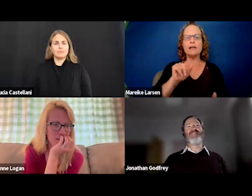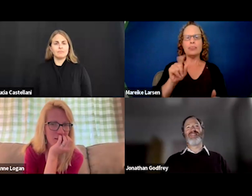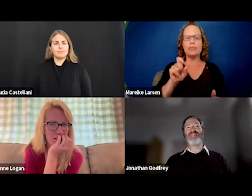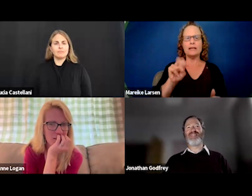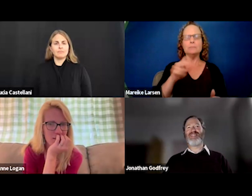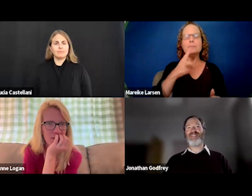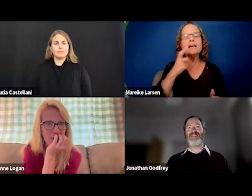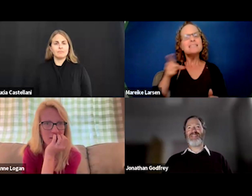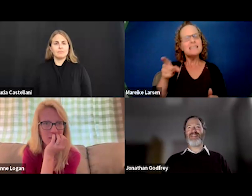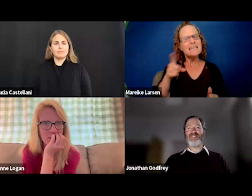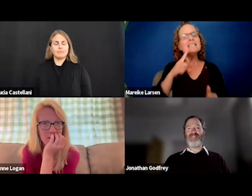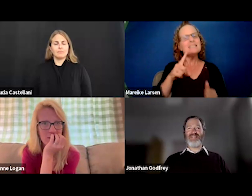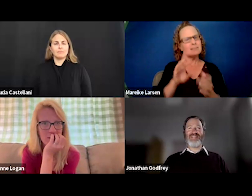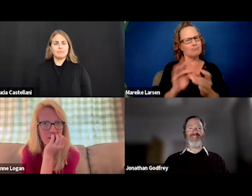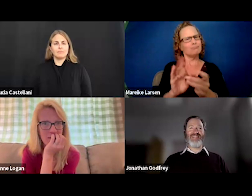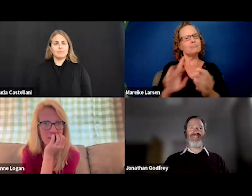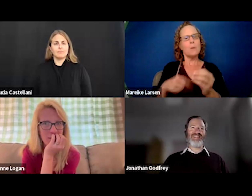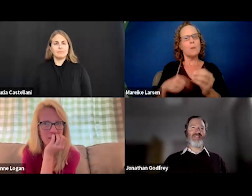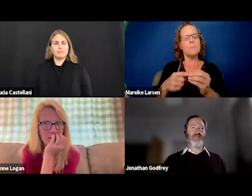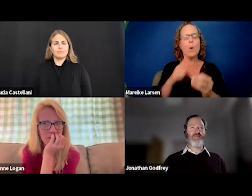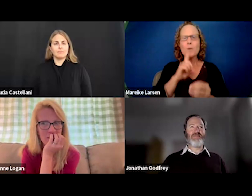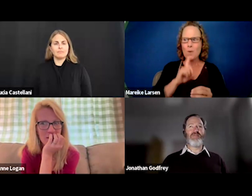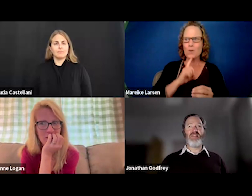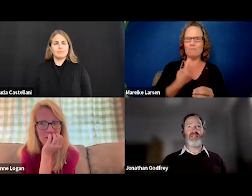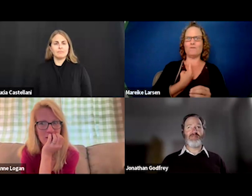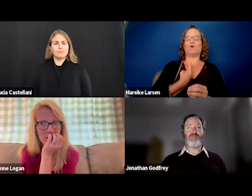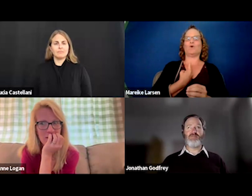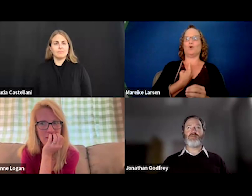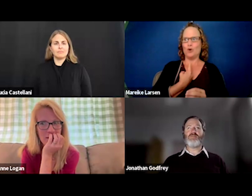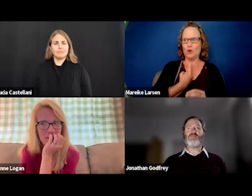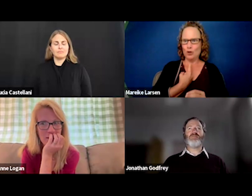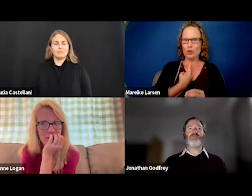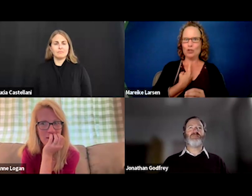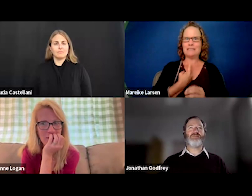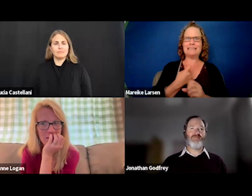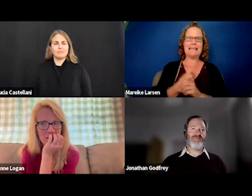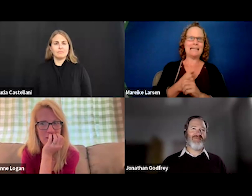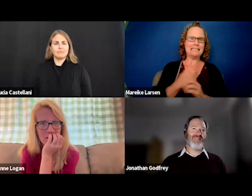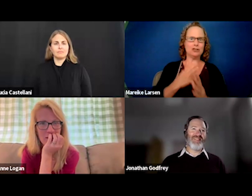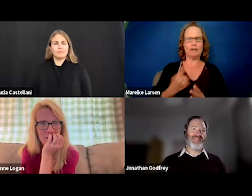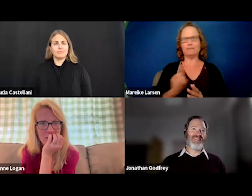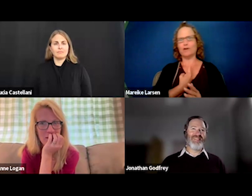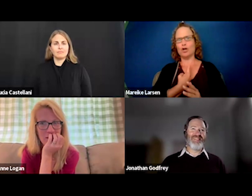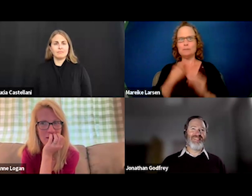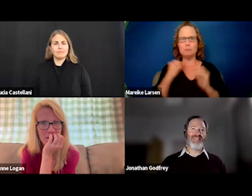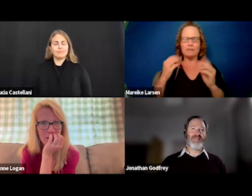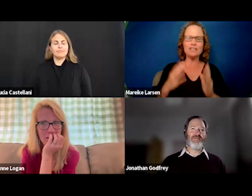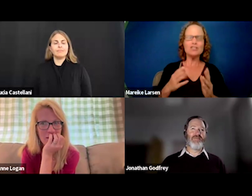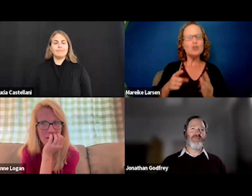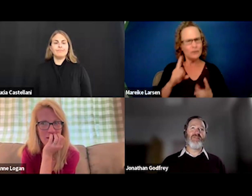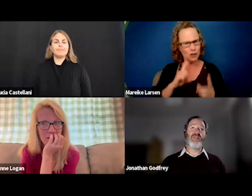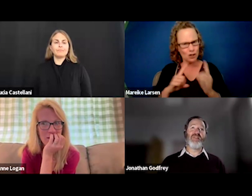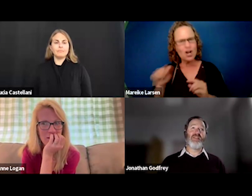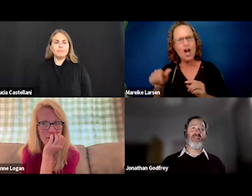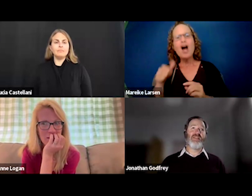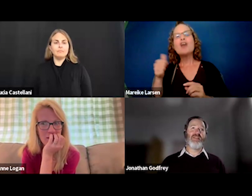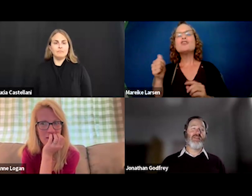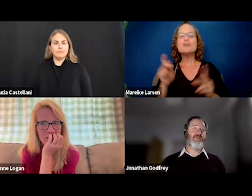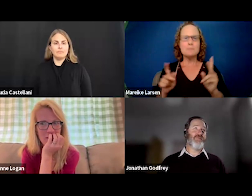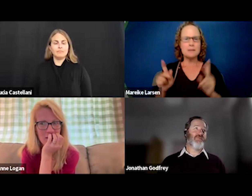can come along with being the first or being the only. And you've heard some of this from other young people in the sciences as well. Any tips?